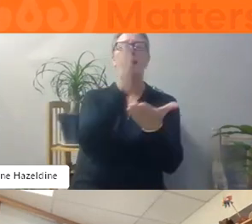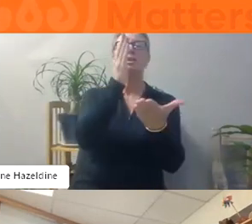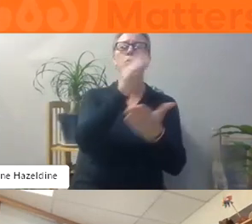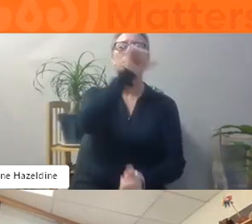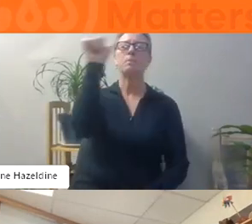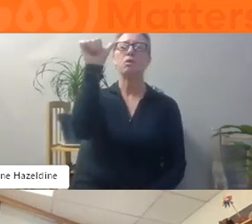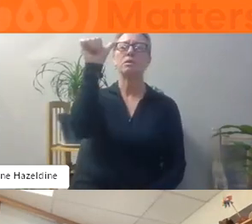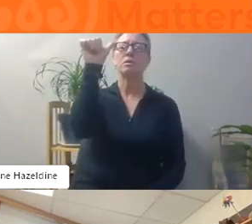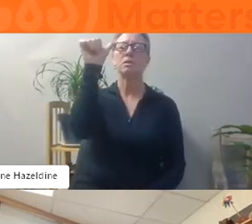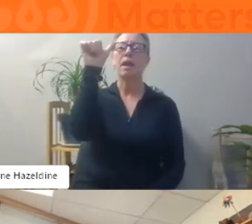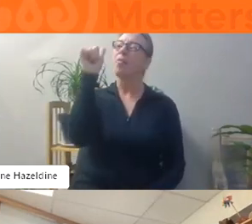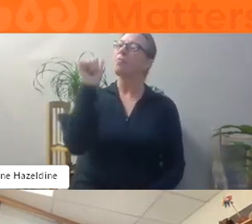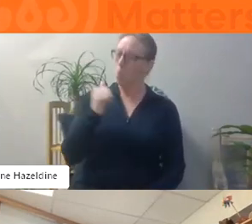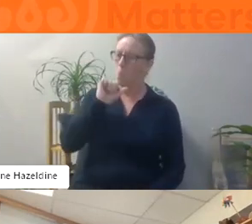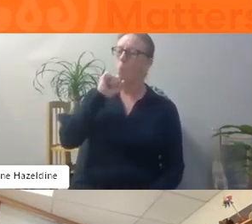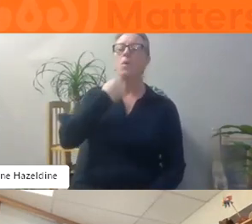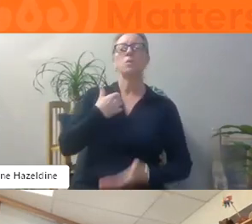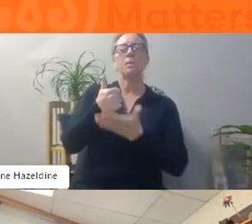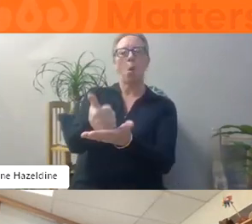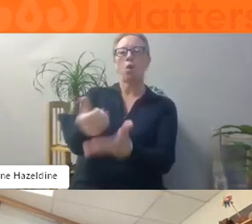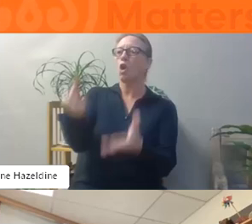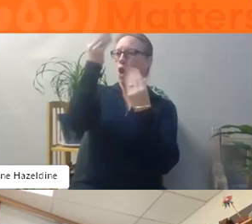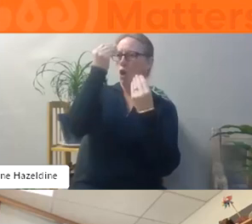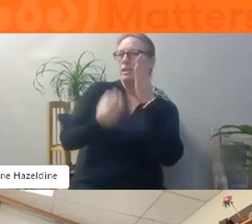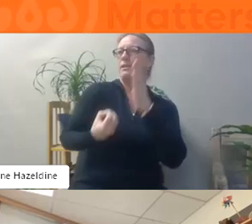and that will support them to learn, develop and flourish to their absolute